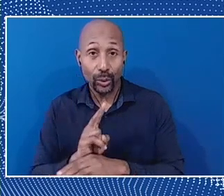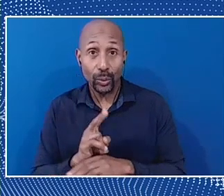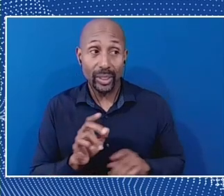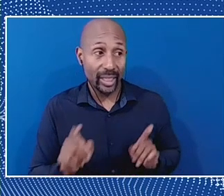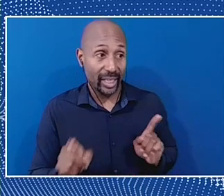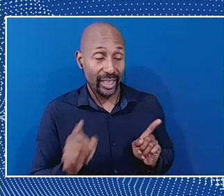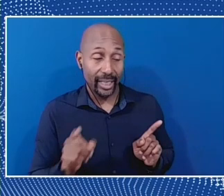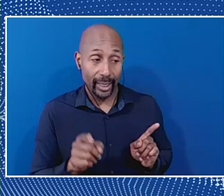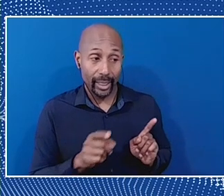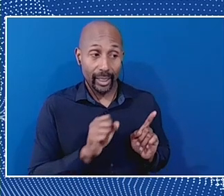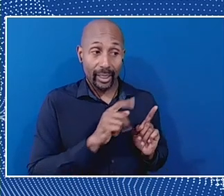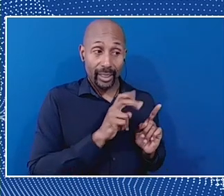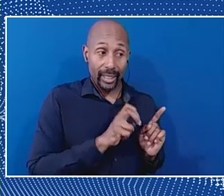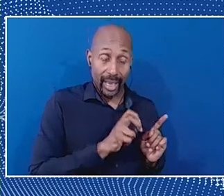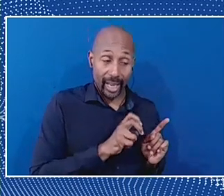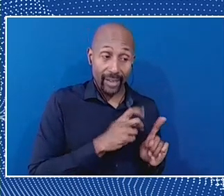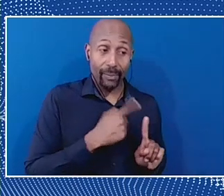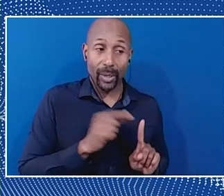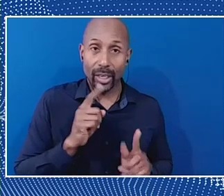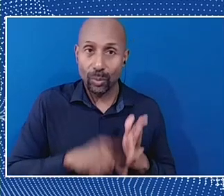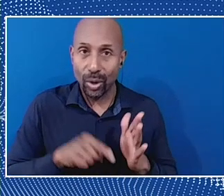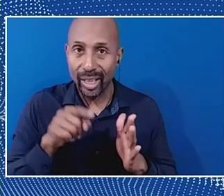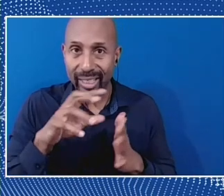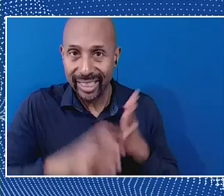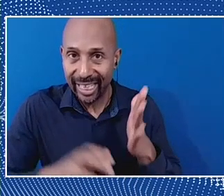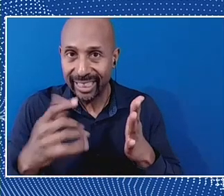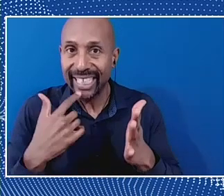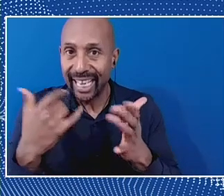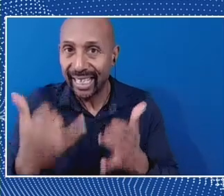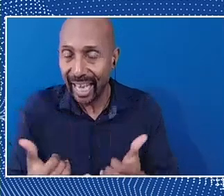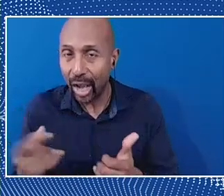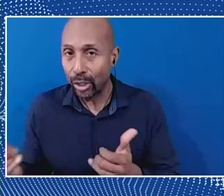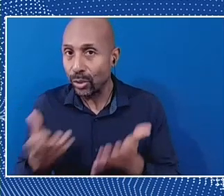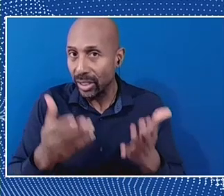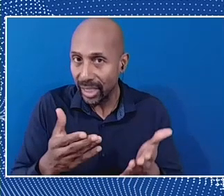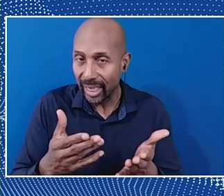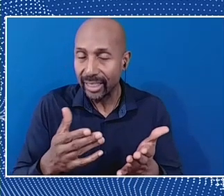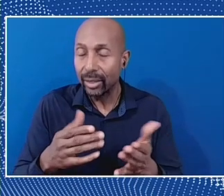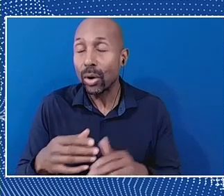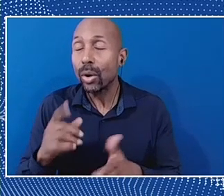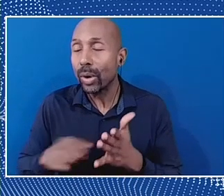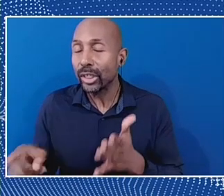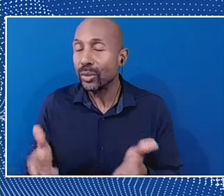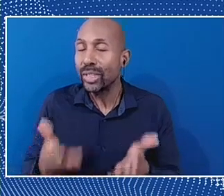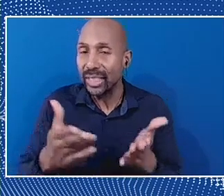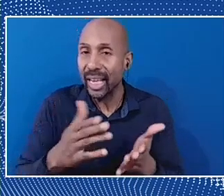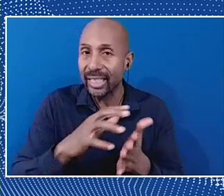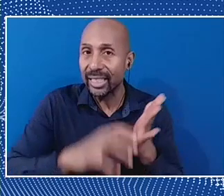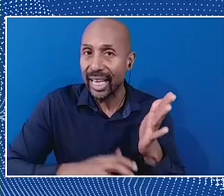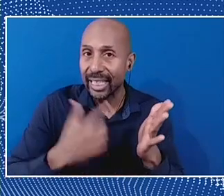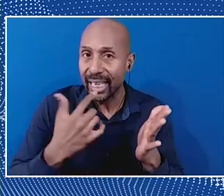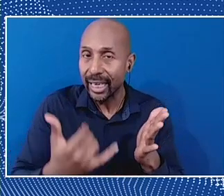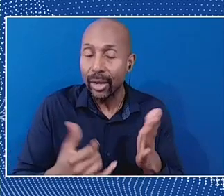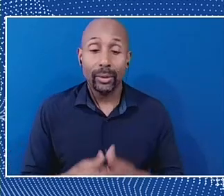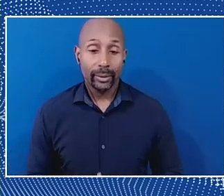So right now, in the context of costs and benefits of collection, the Secretary